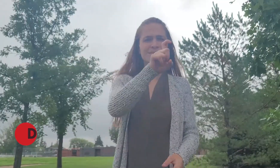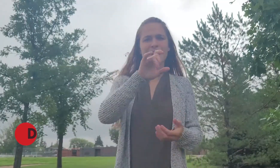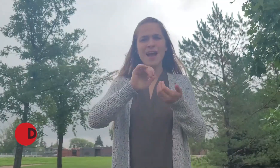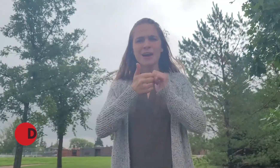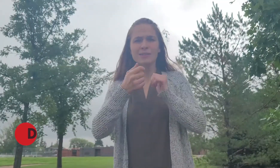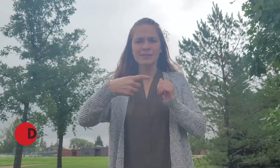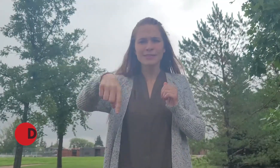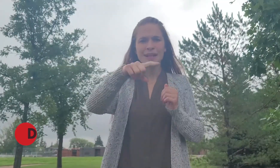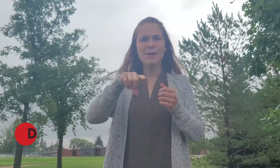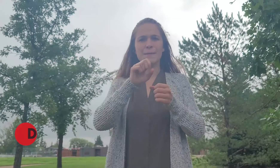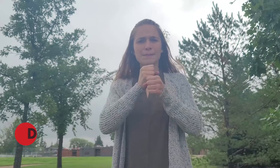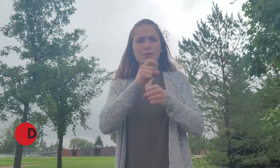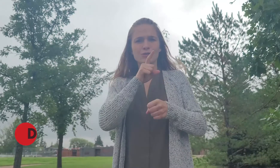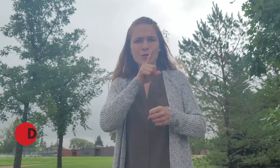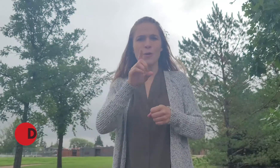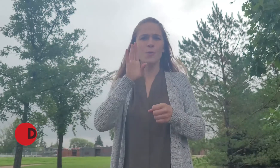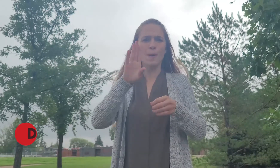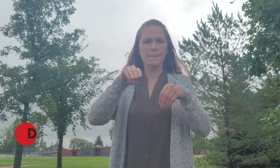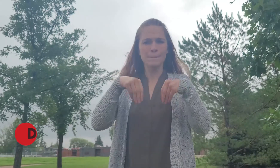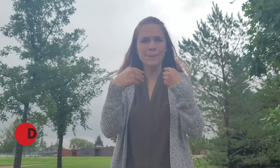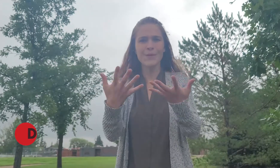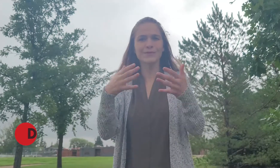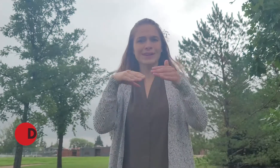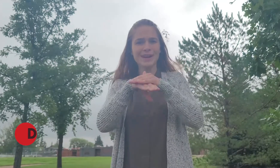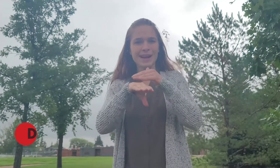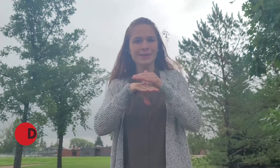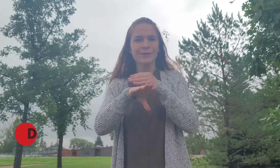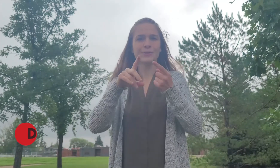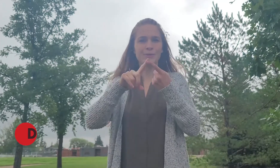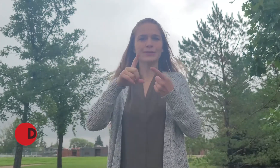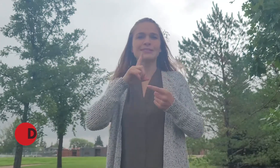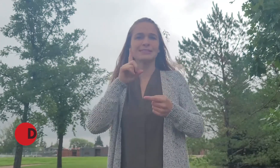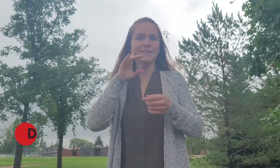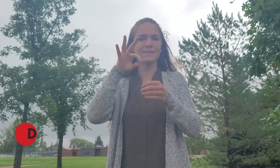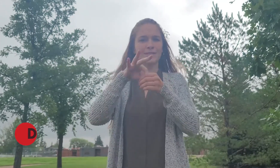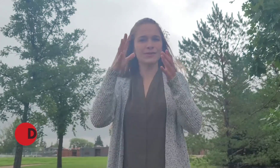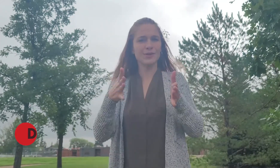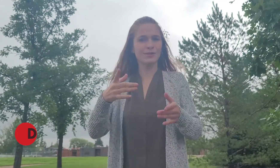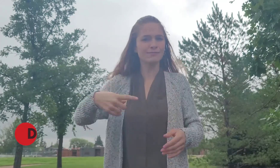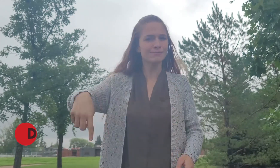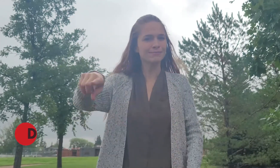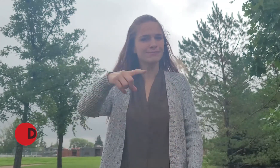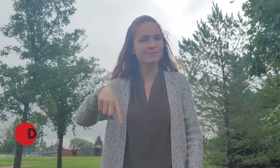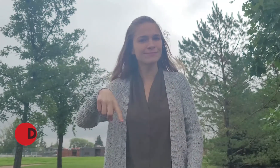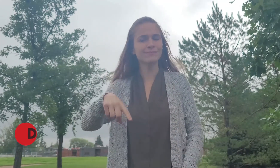to ask what they are doing to ensure elections are accessible to Deaf voters?